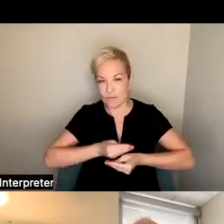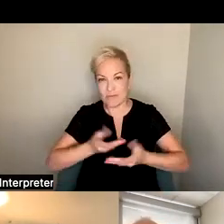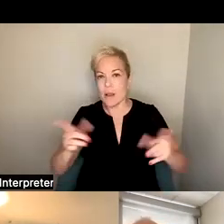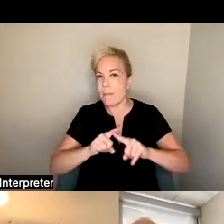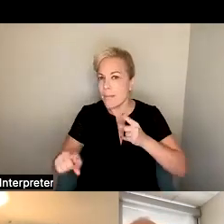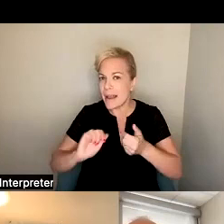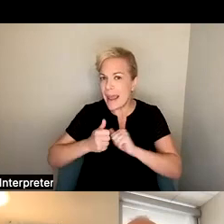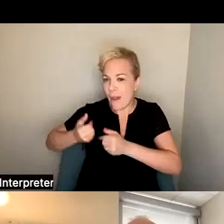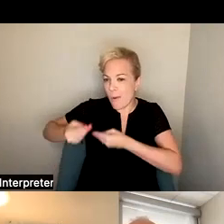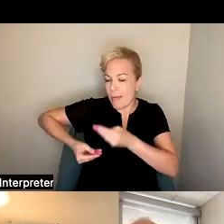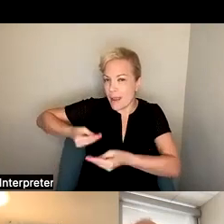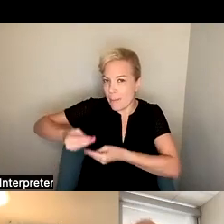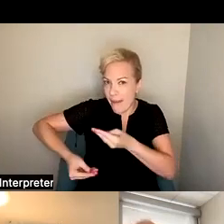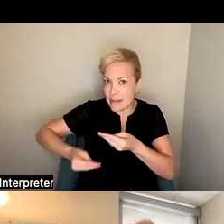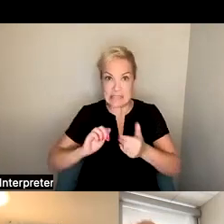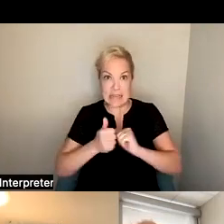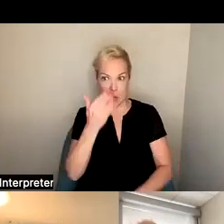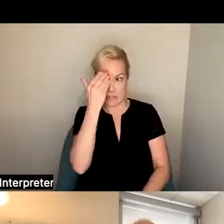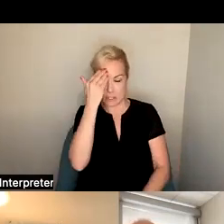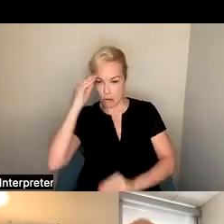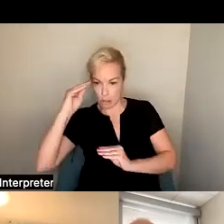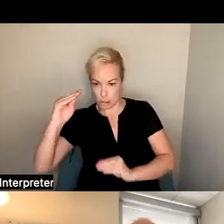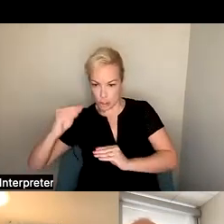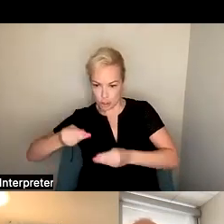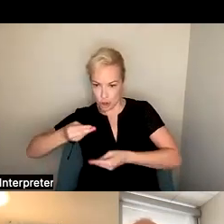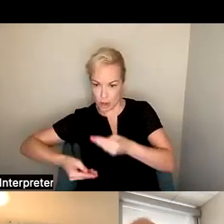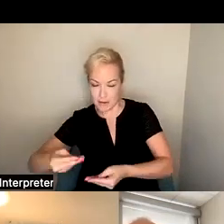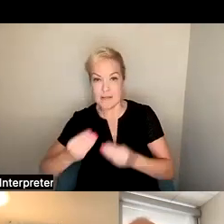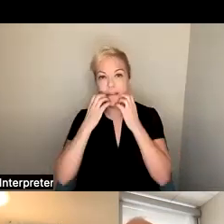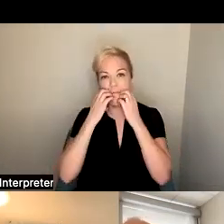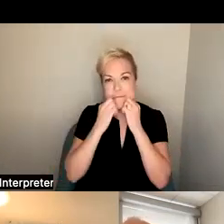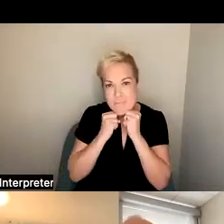how the knowledge is passed down through the generations how the value systems are passed